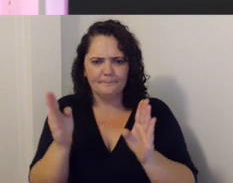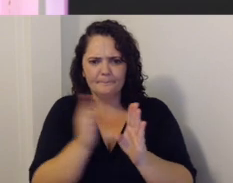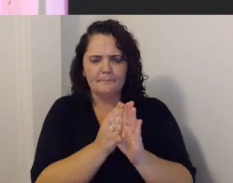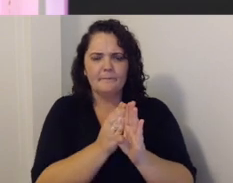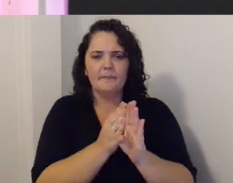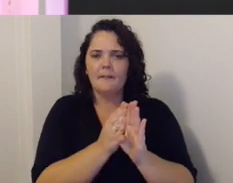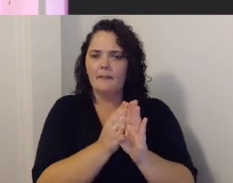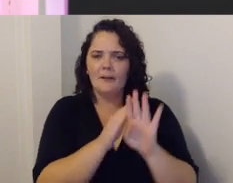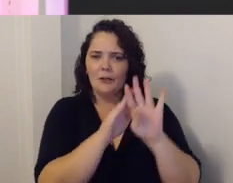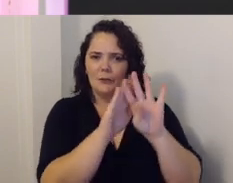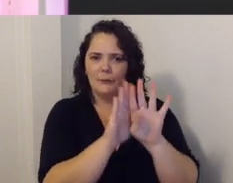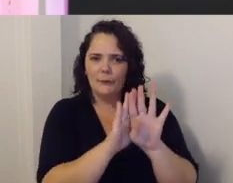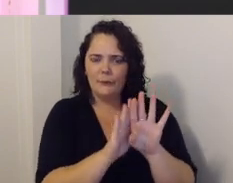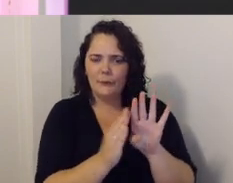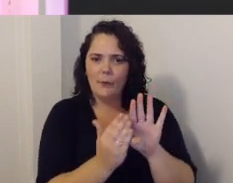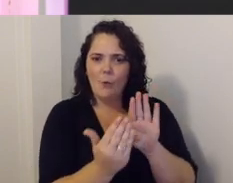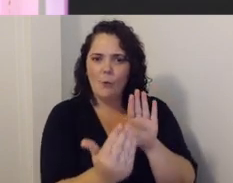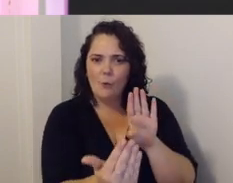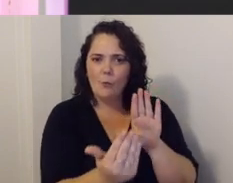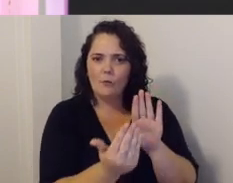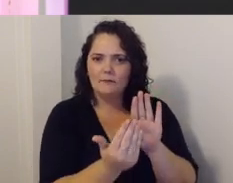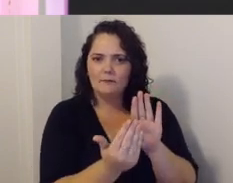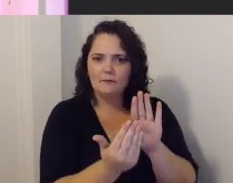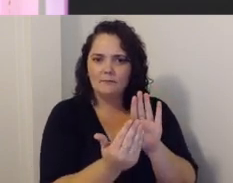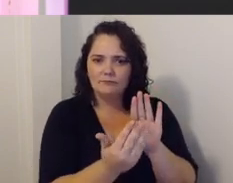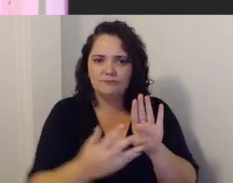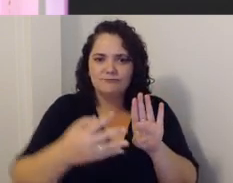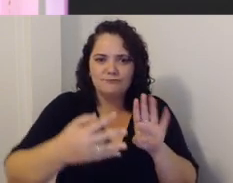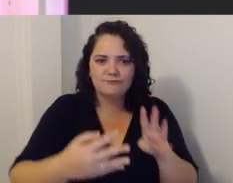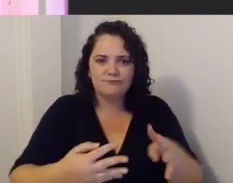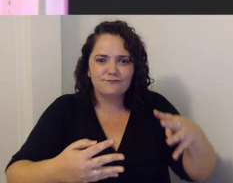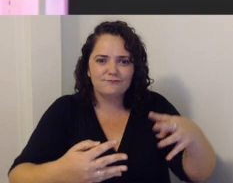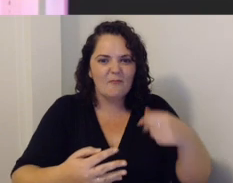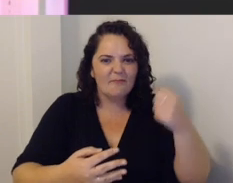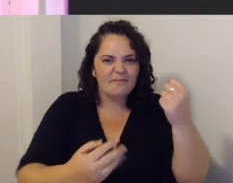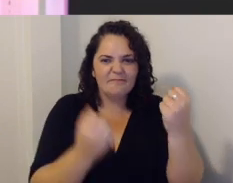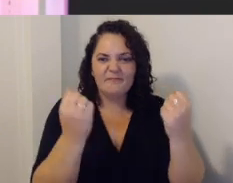lay out that background, lay out that tone and then lift Rachel and Atticus right out of it and